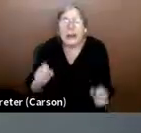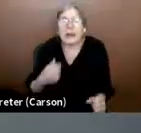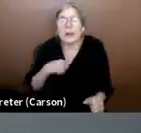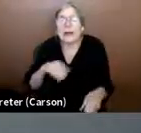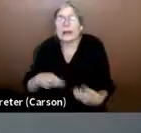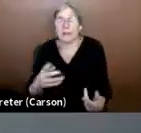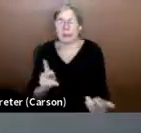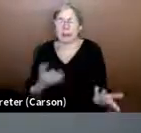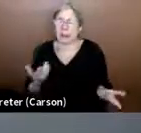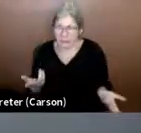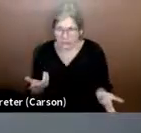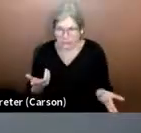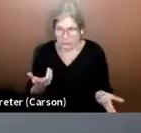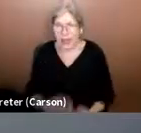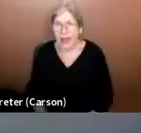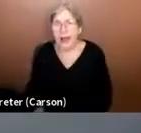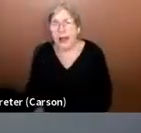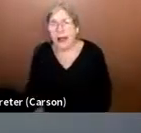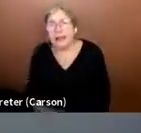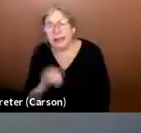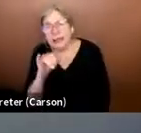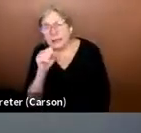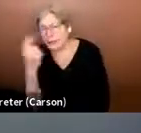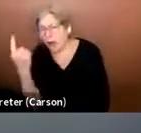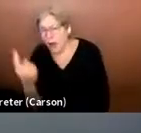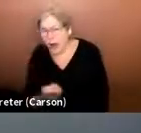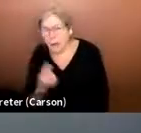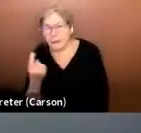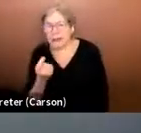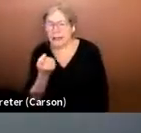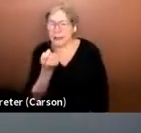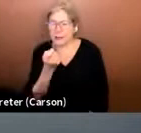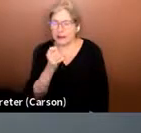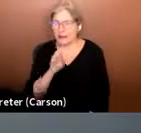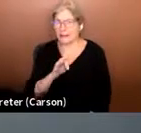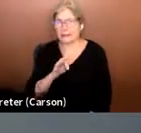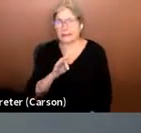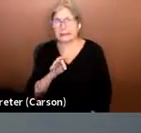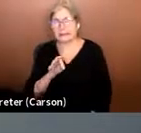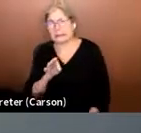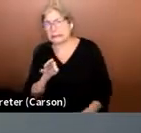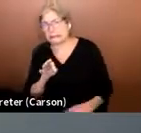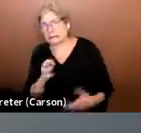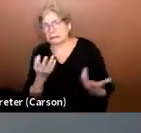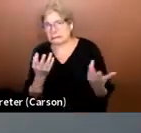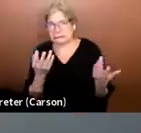people? And this was always a little bit of a puzzle because the part of